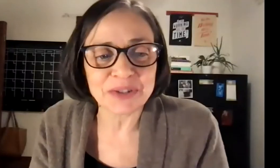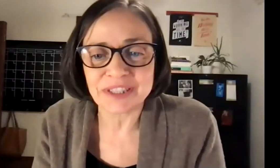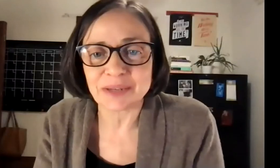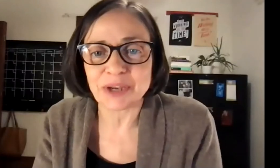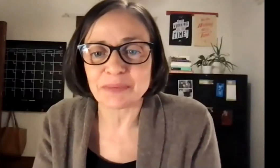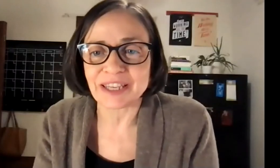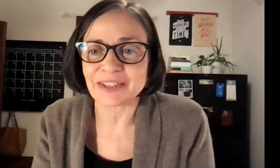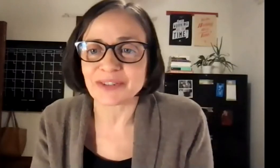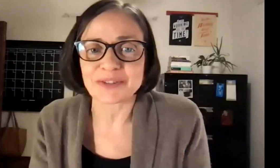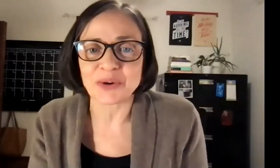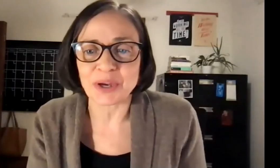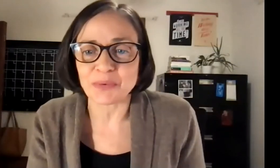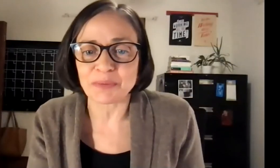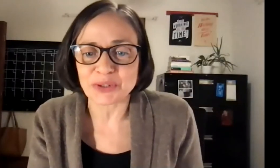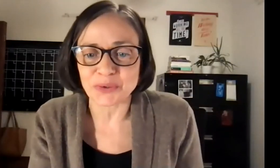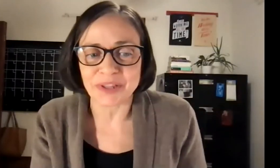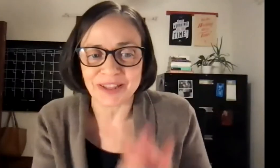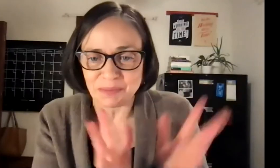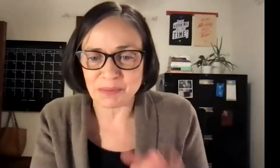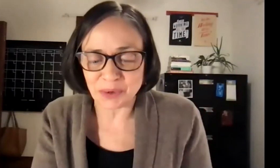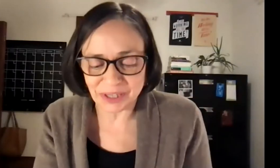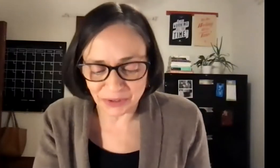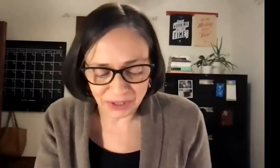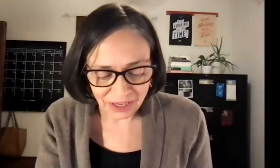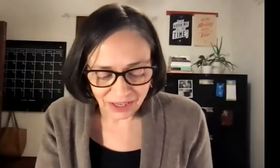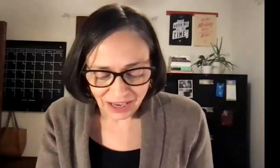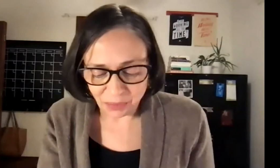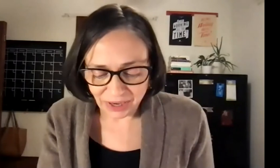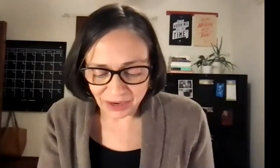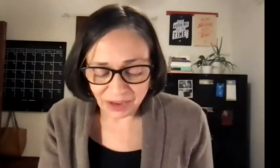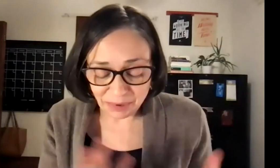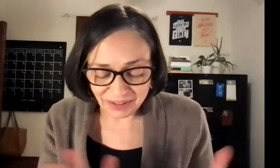to vocal outrage, perhaps it too, gives rise to deeper inquiries and better art, I see